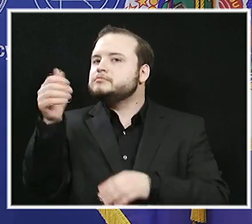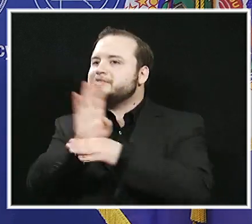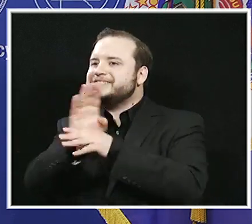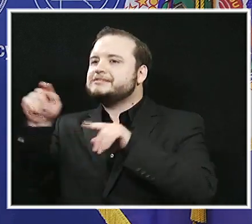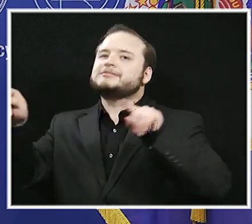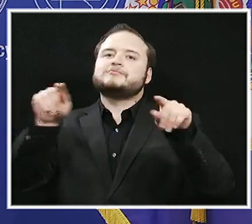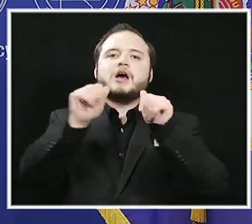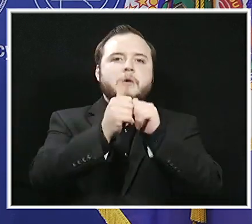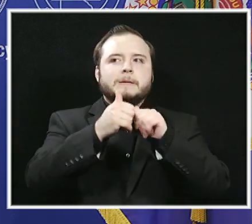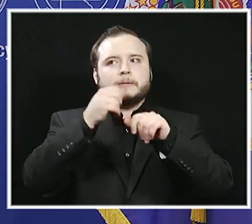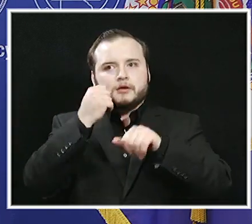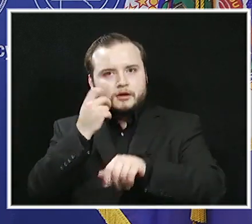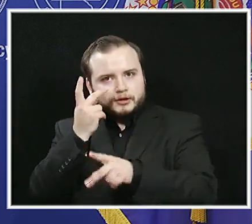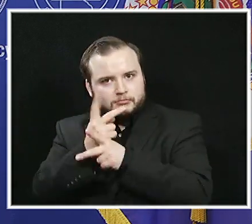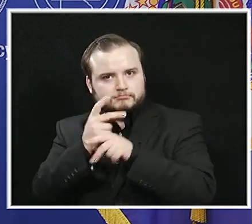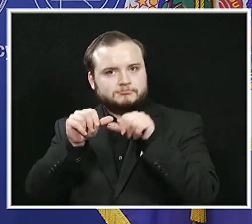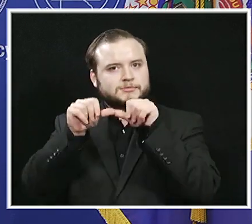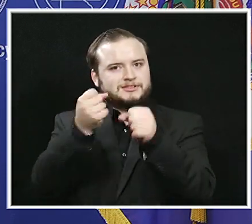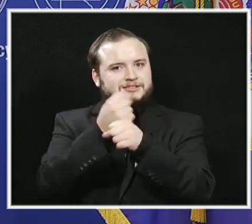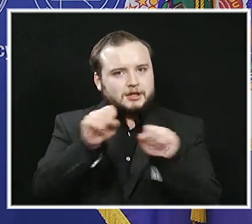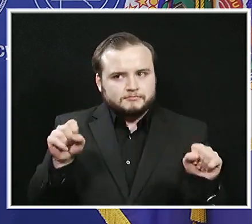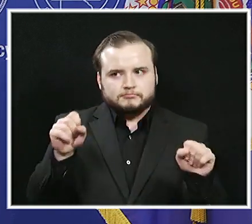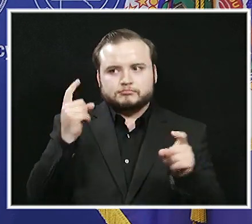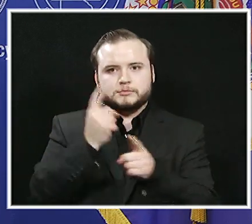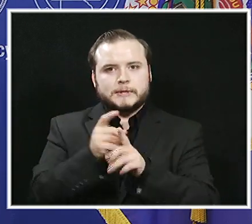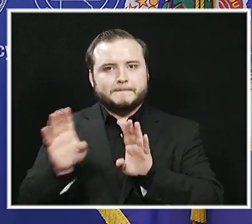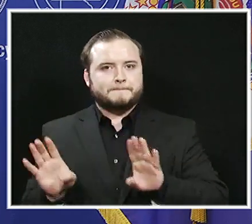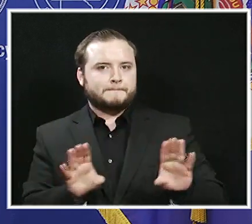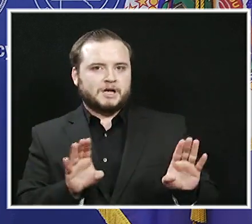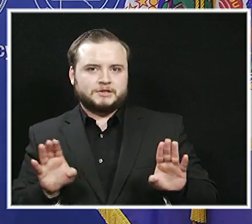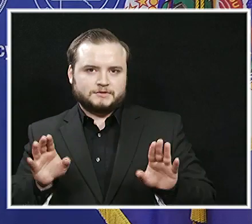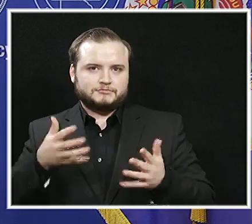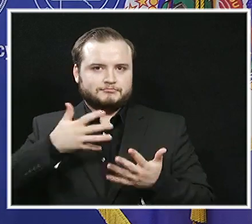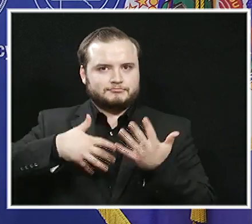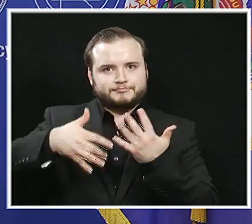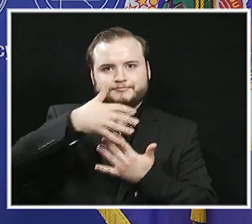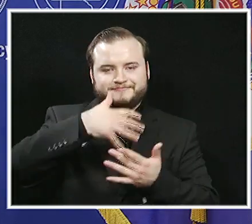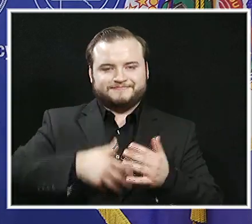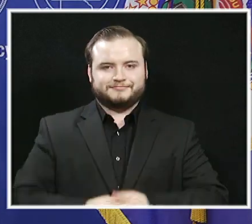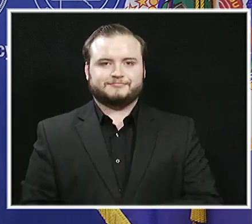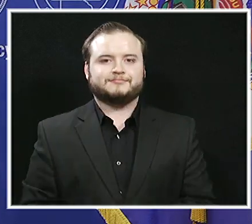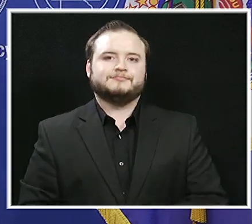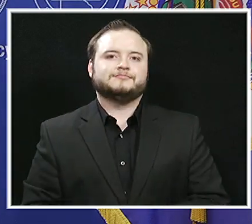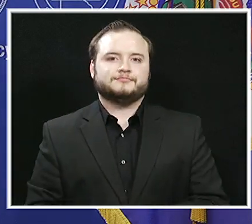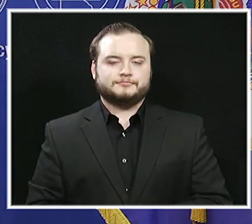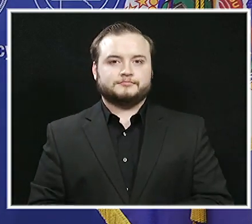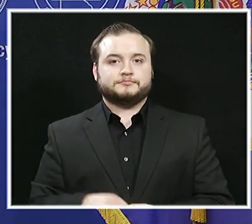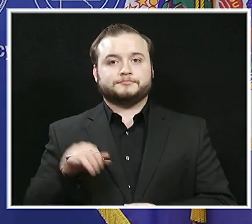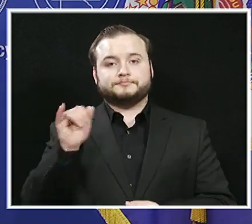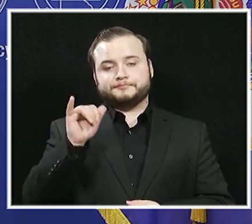growth there. And I think for businesses to teach each other during this time how to get this right with the guidance we've released isust really important.